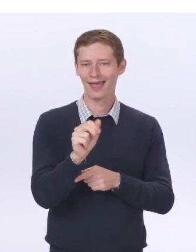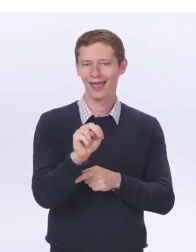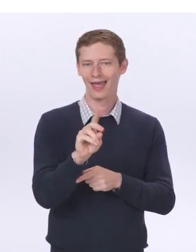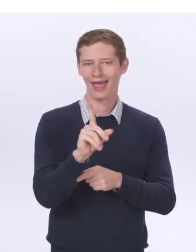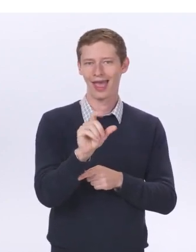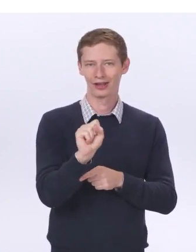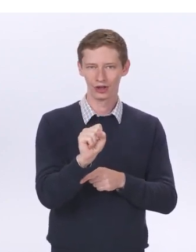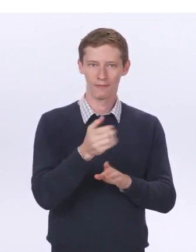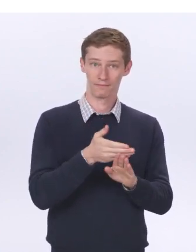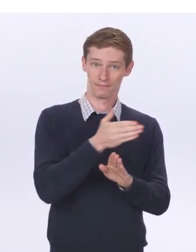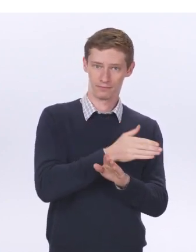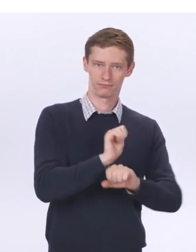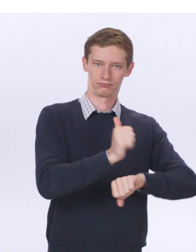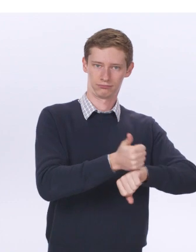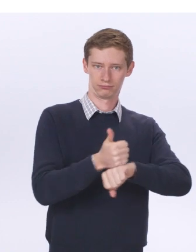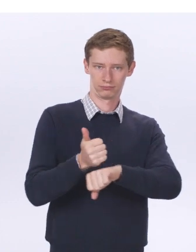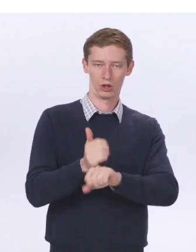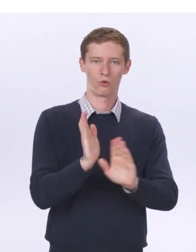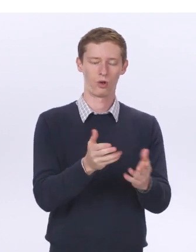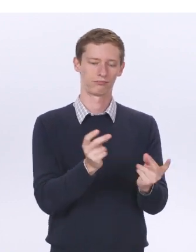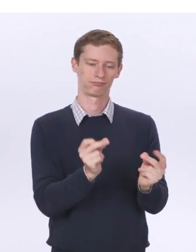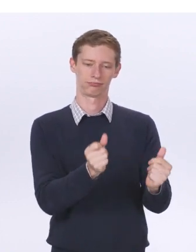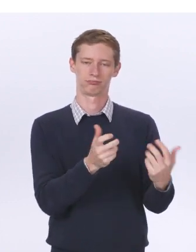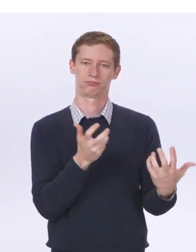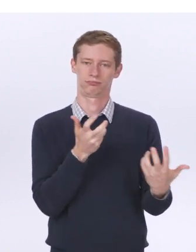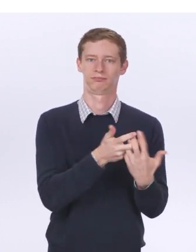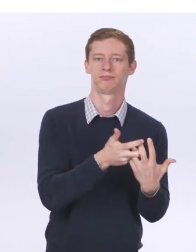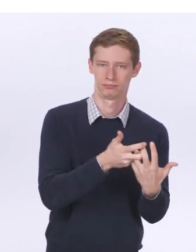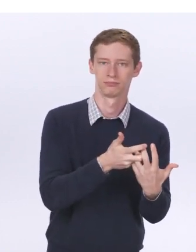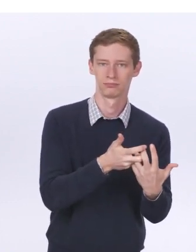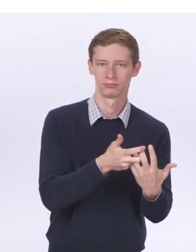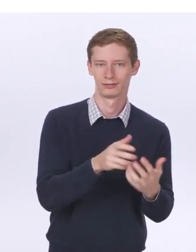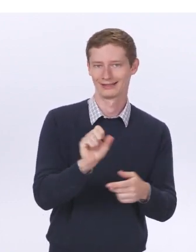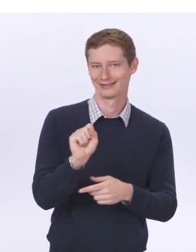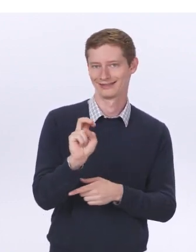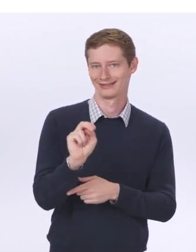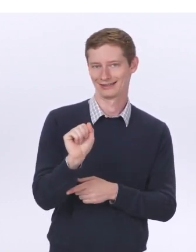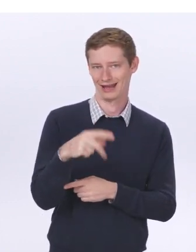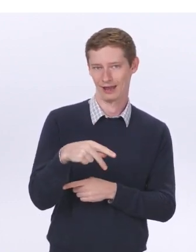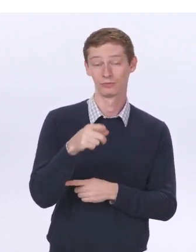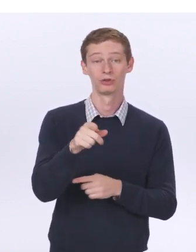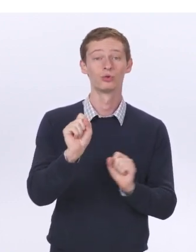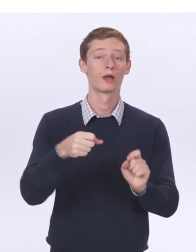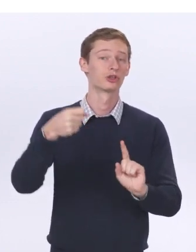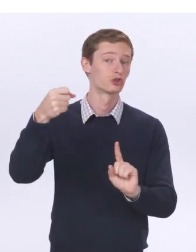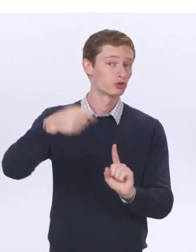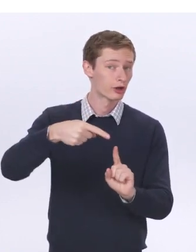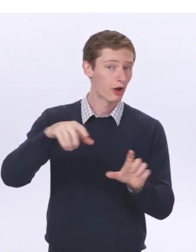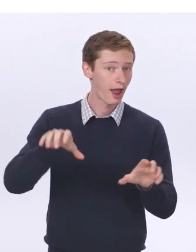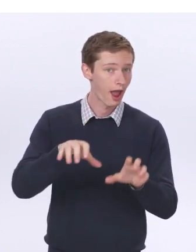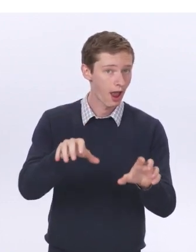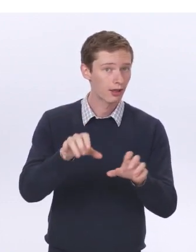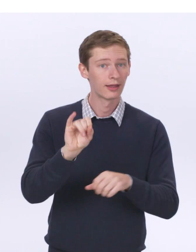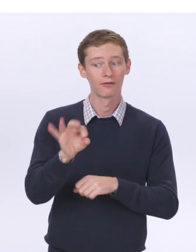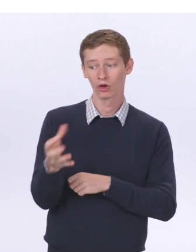And then of course, you can trigger actions on objects that have been grabbed with additional poses, as seen here with our spray bottle.